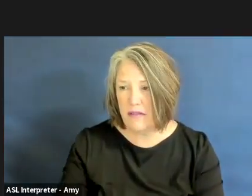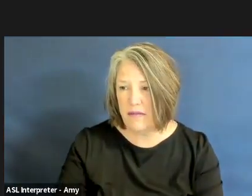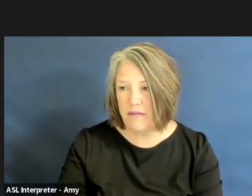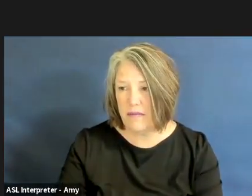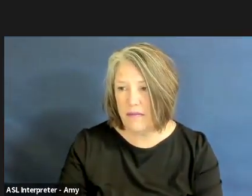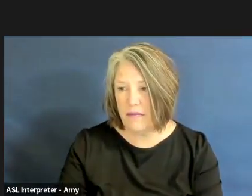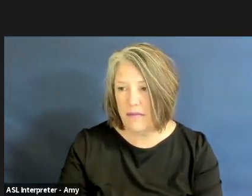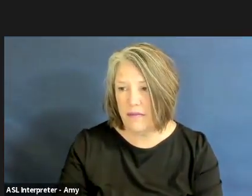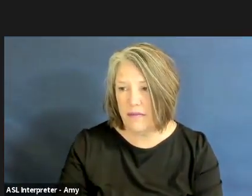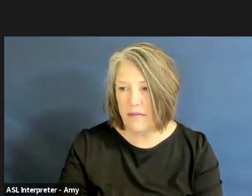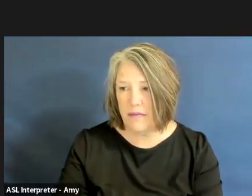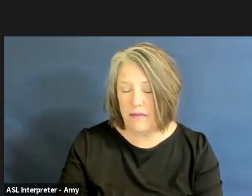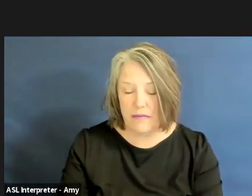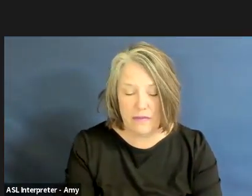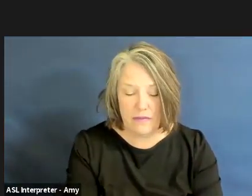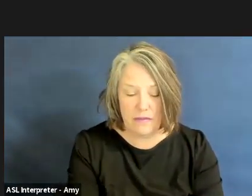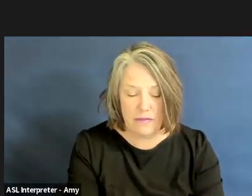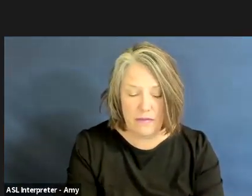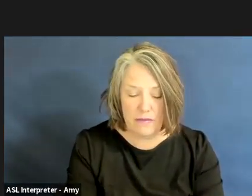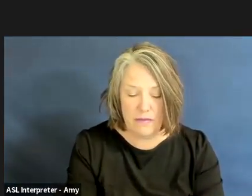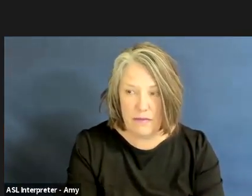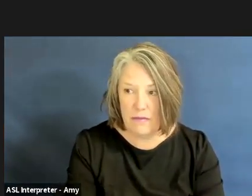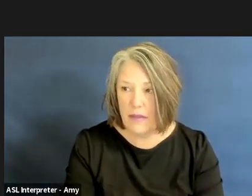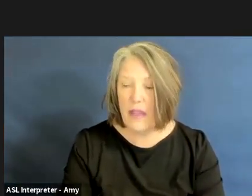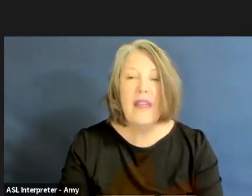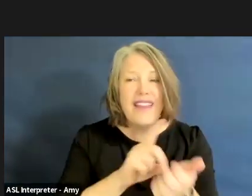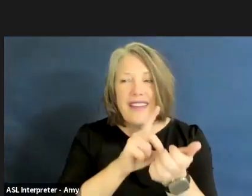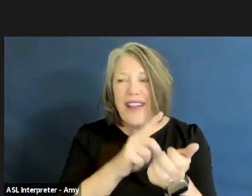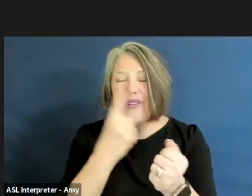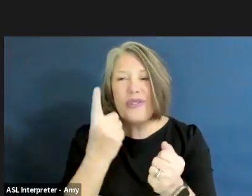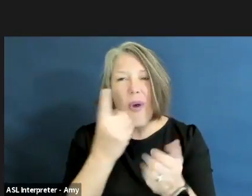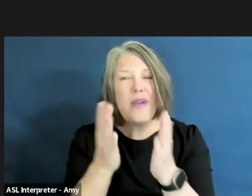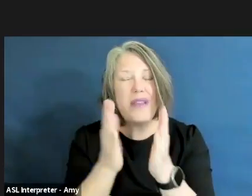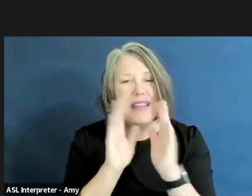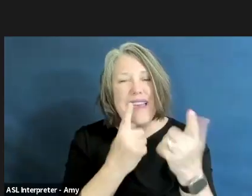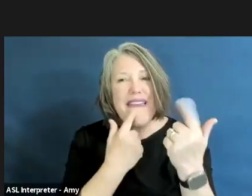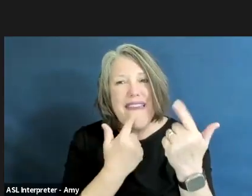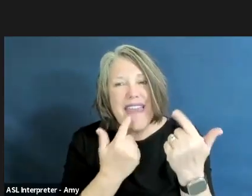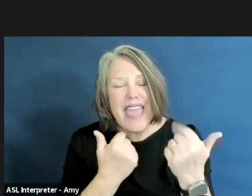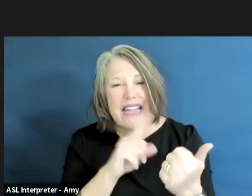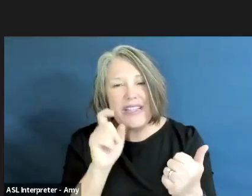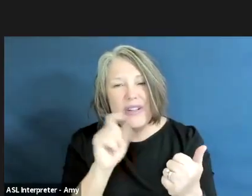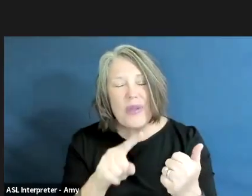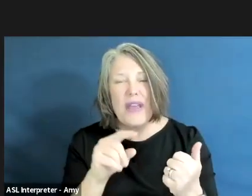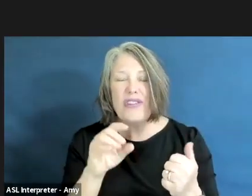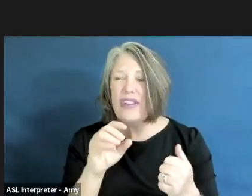offering any intrusive opinions. My OB practice was fantastic.